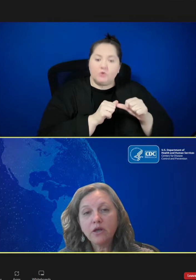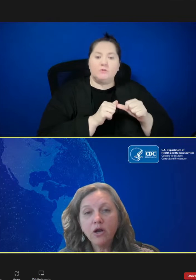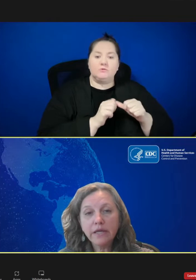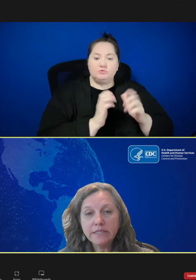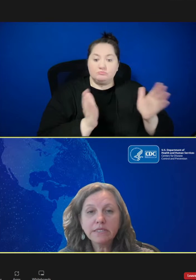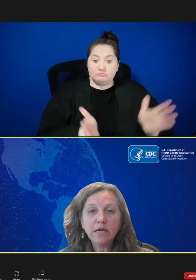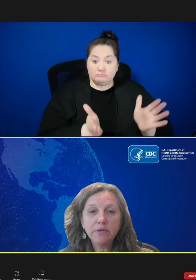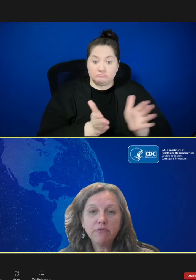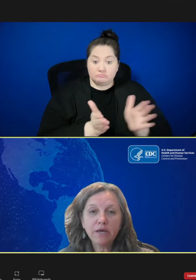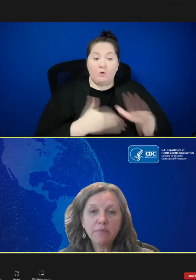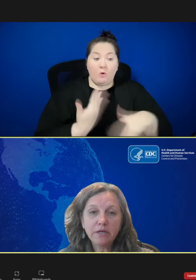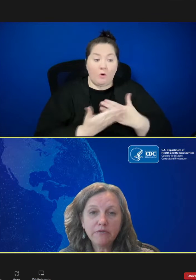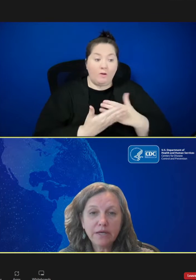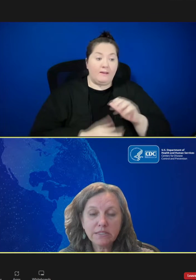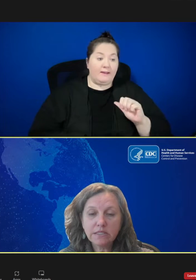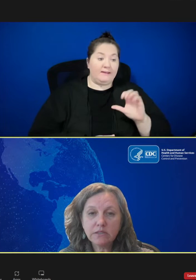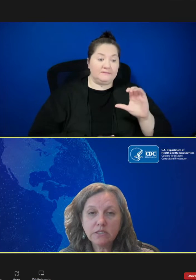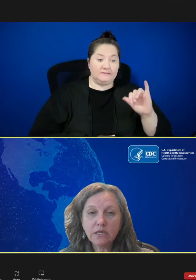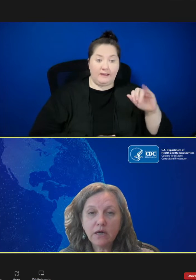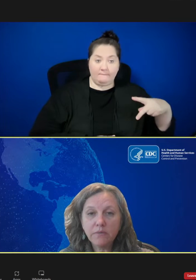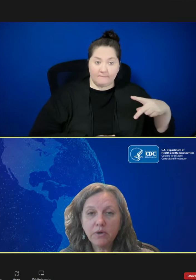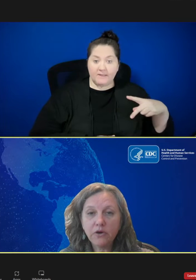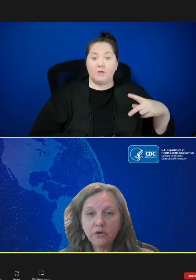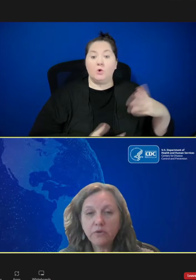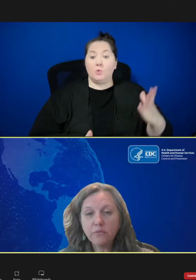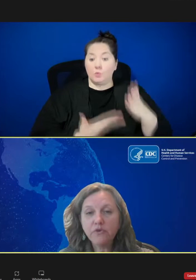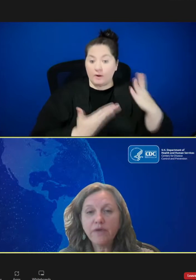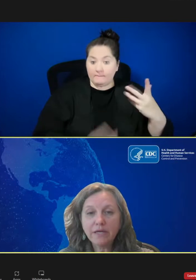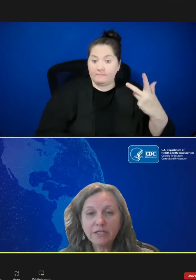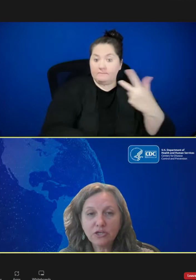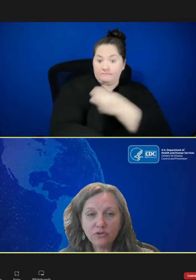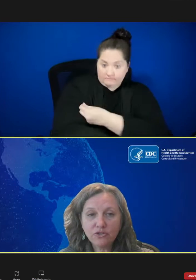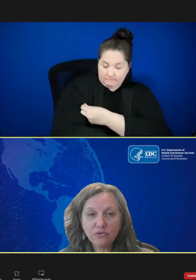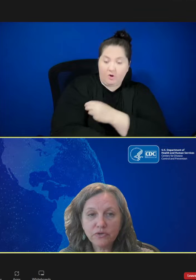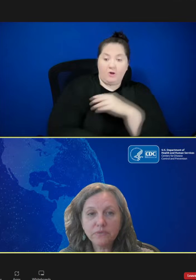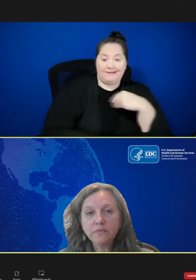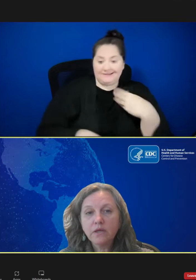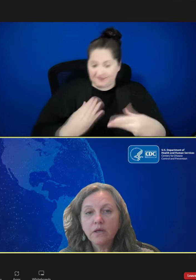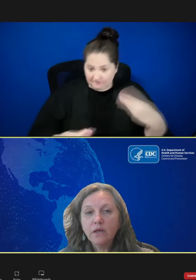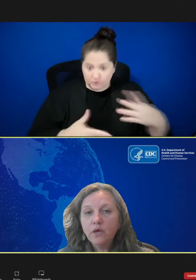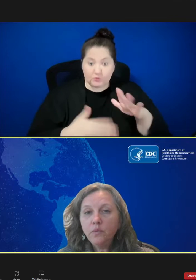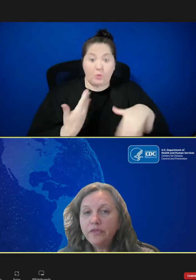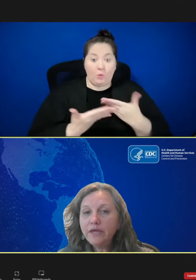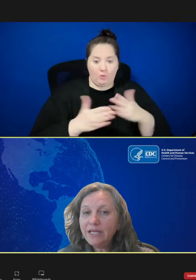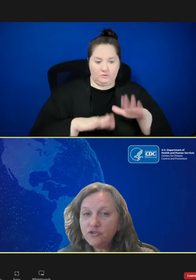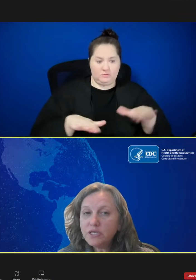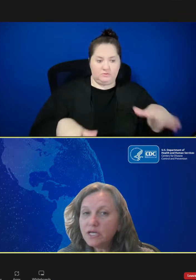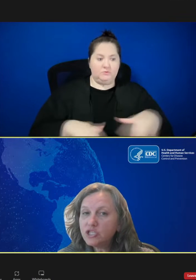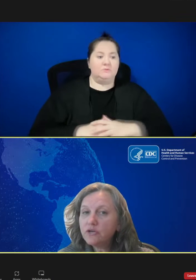all ACIP recommended vaccines are provided to all children. With the introduction of